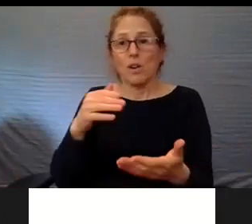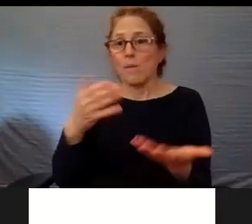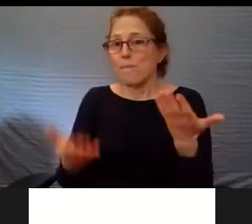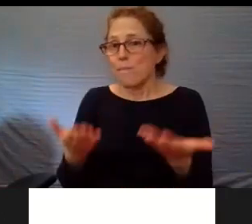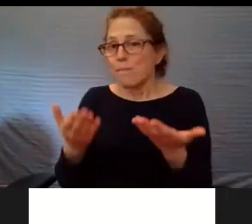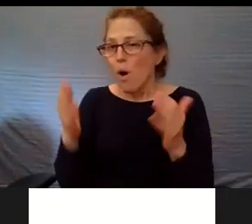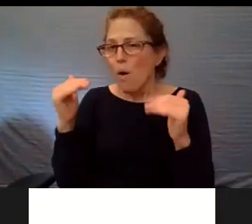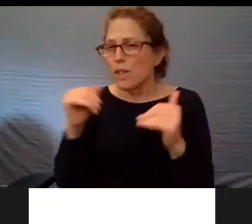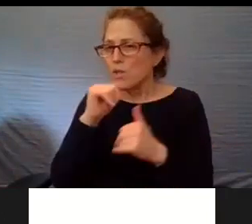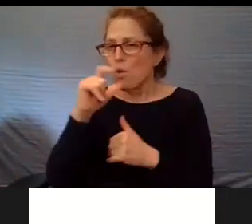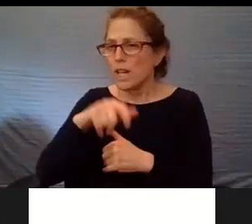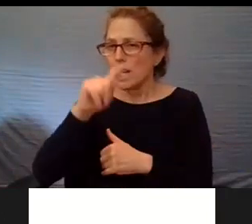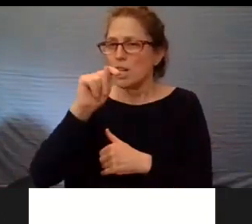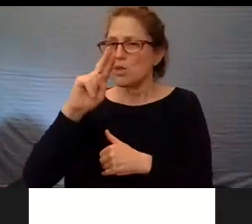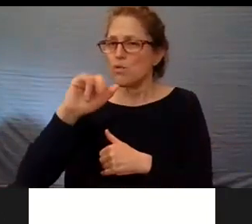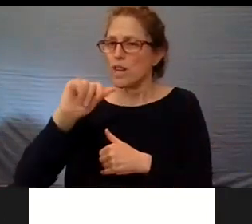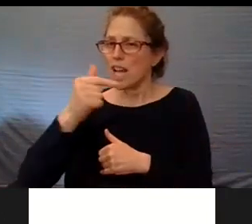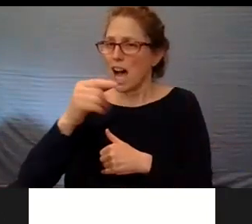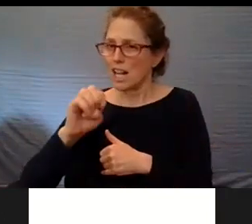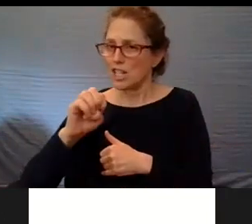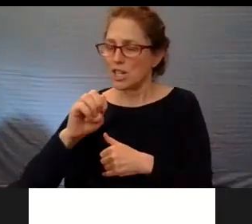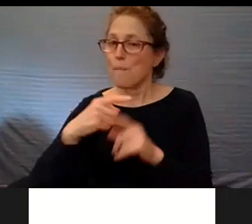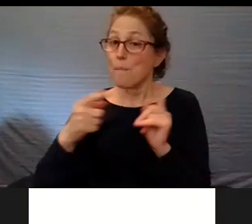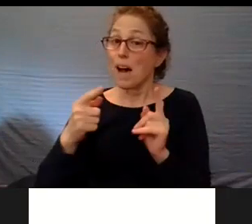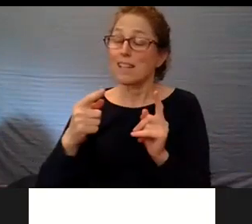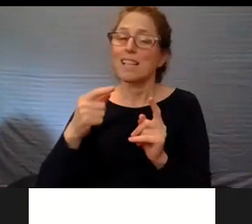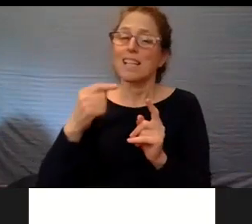But when it comes to the triage itself, there's no good way to do it.